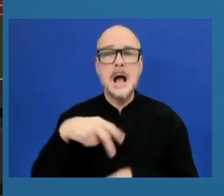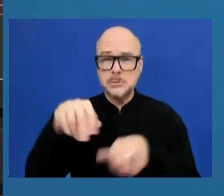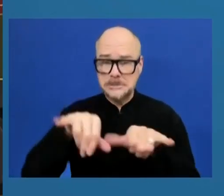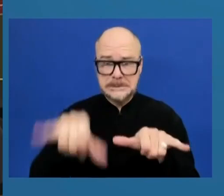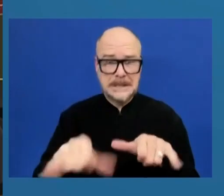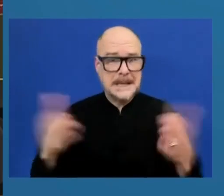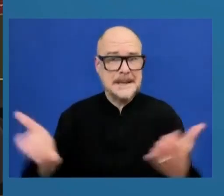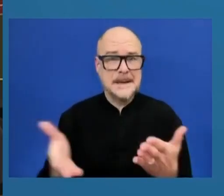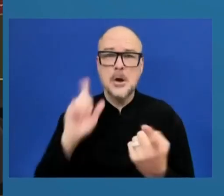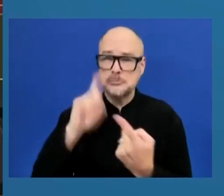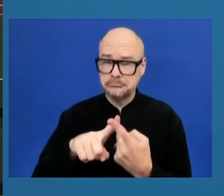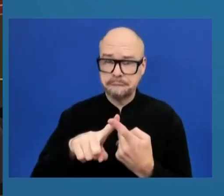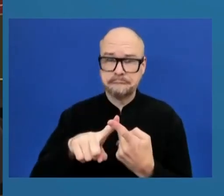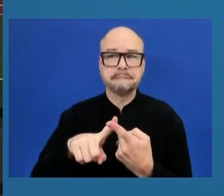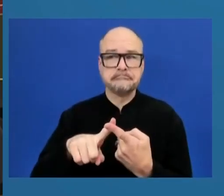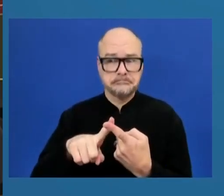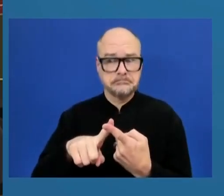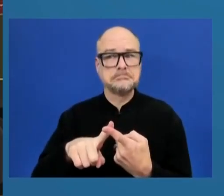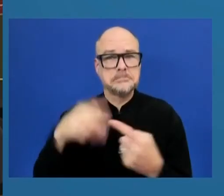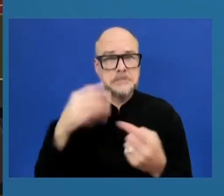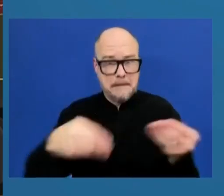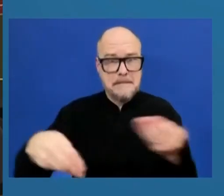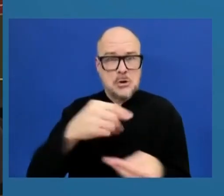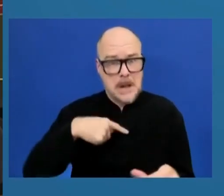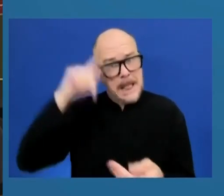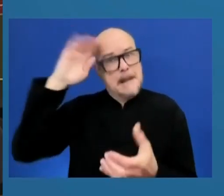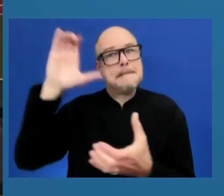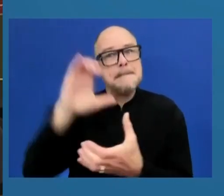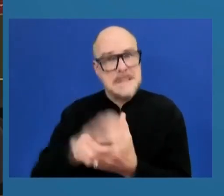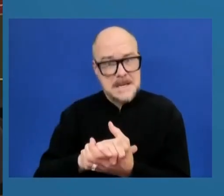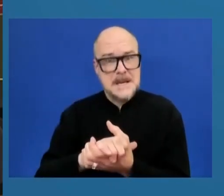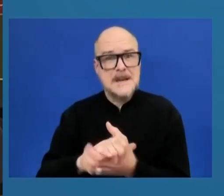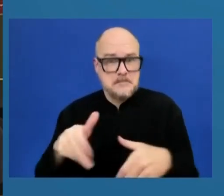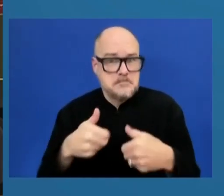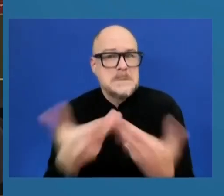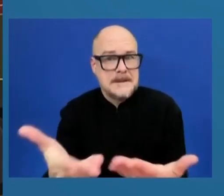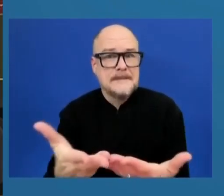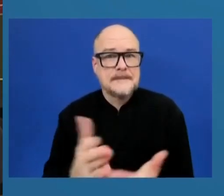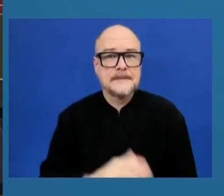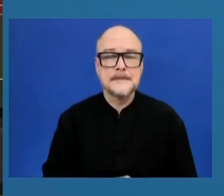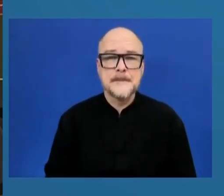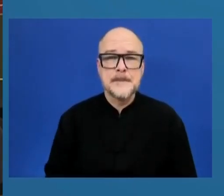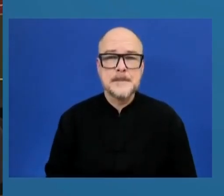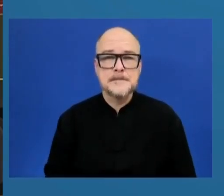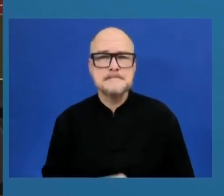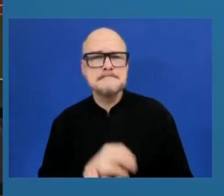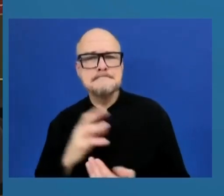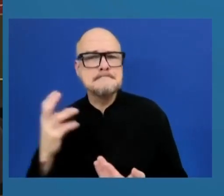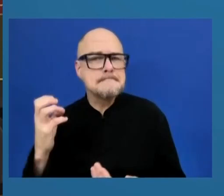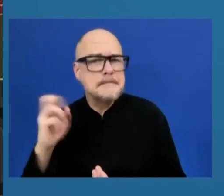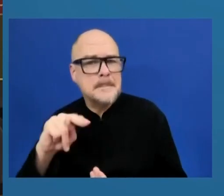budget that I believe that delivers for New Yorkers, they they see actual. No they've been seeing language all along.